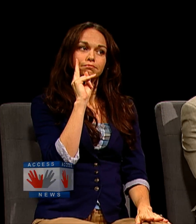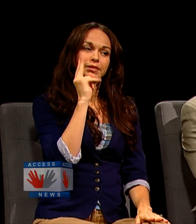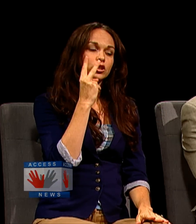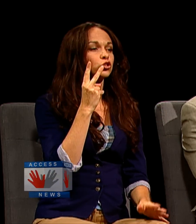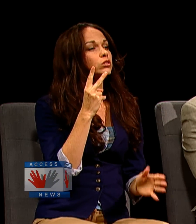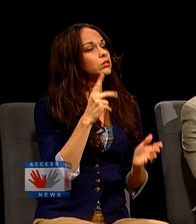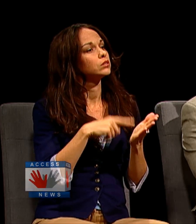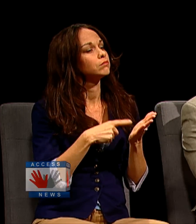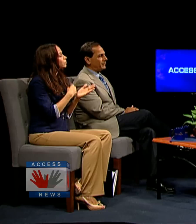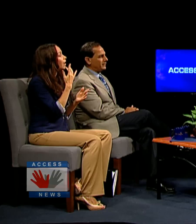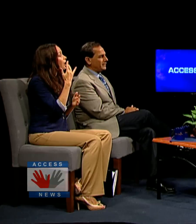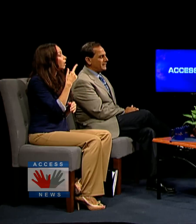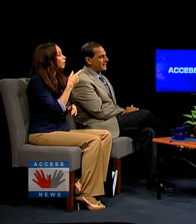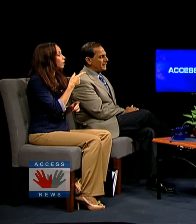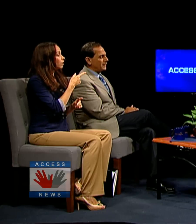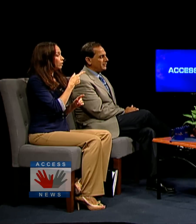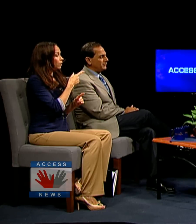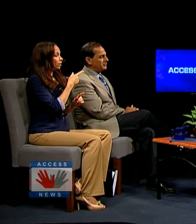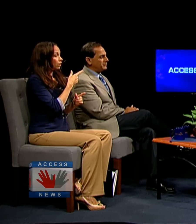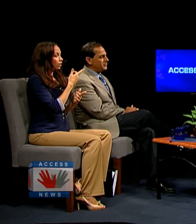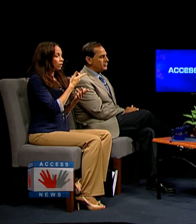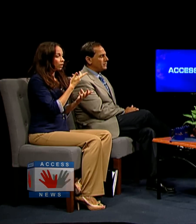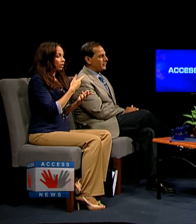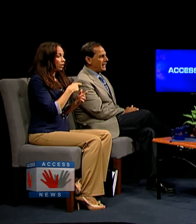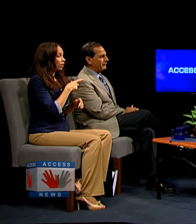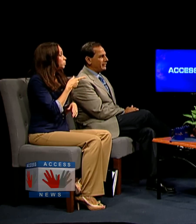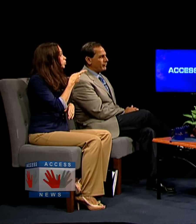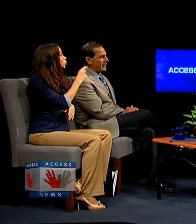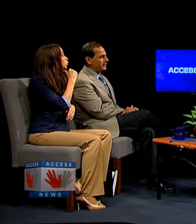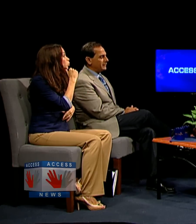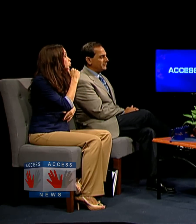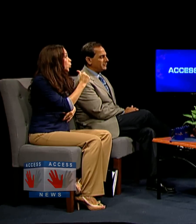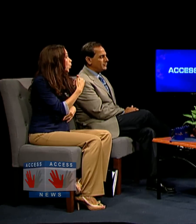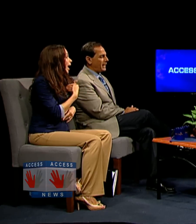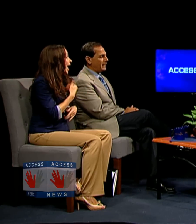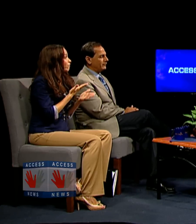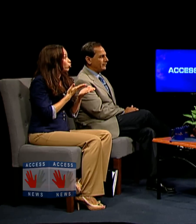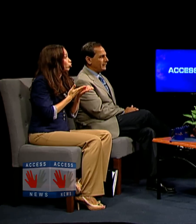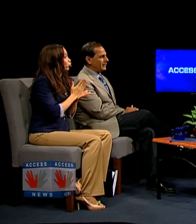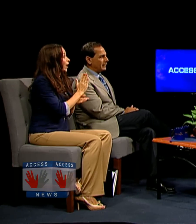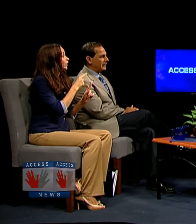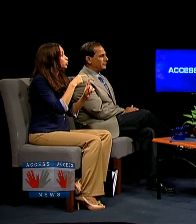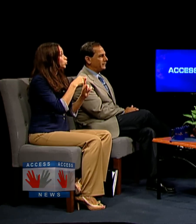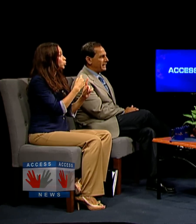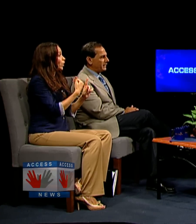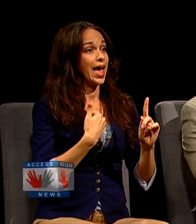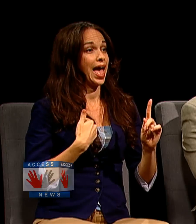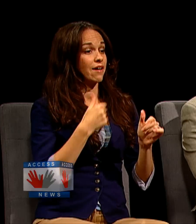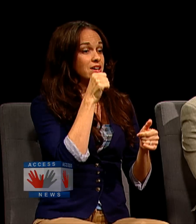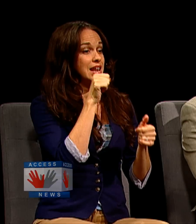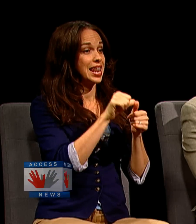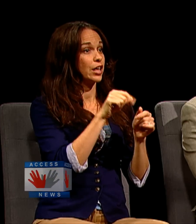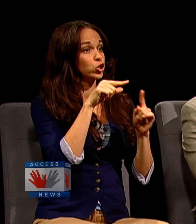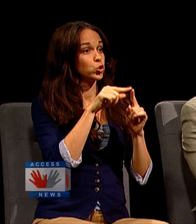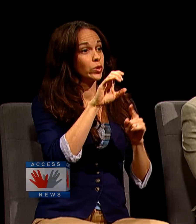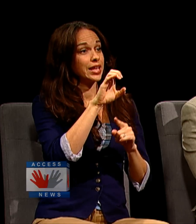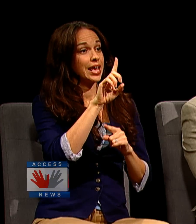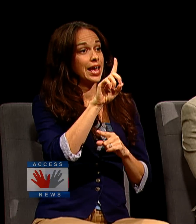because for example, you don't have a right to have a letter to the editor in our newspaper.